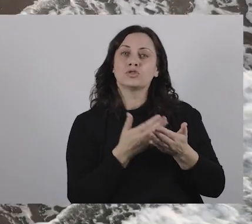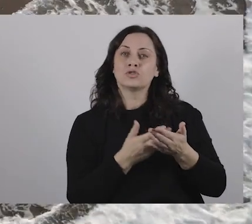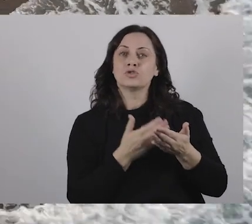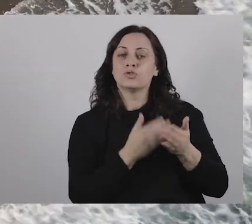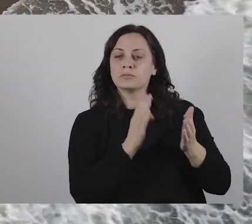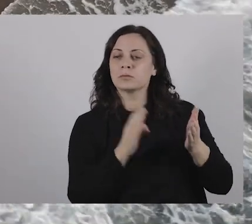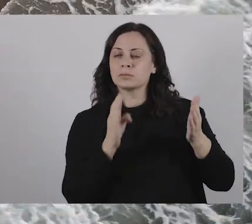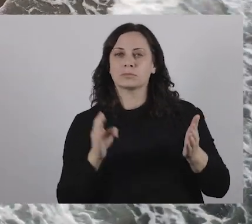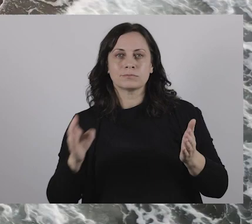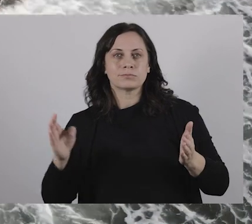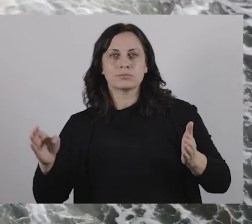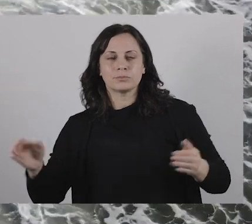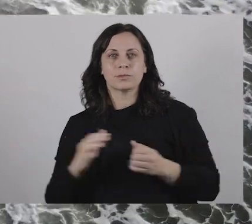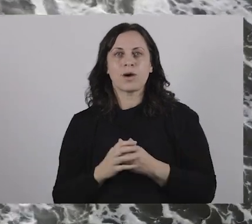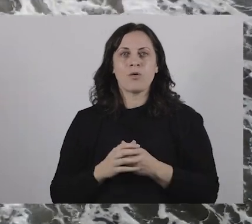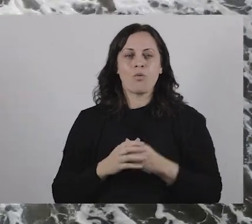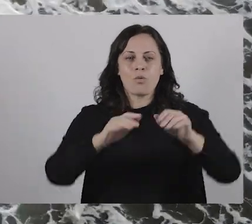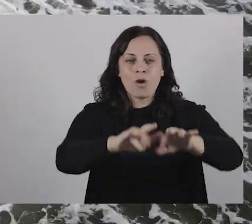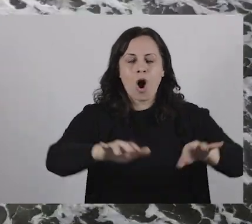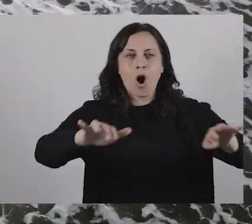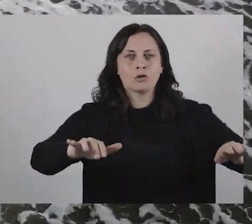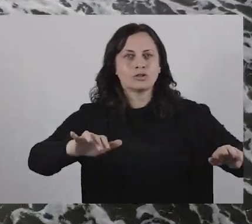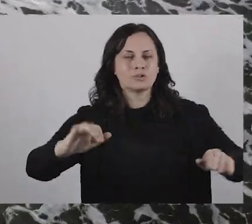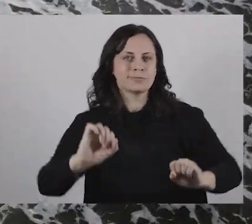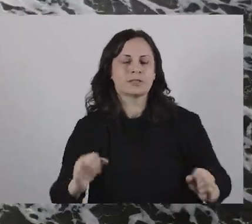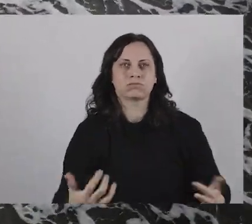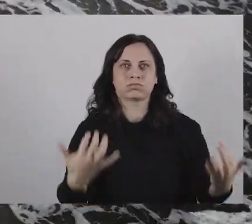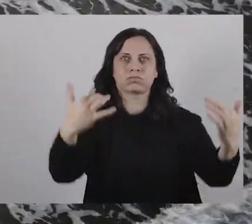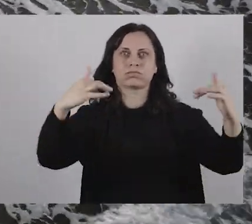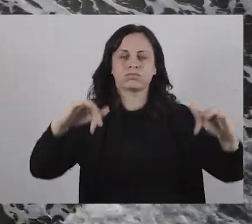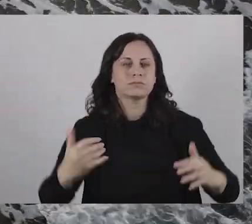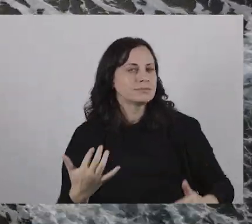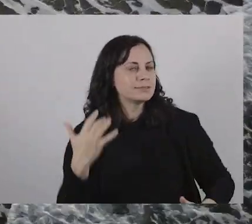or sometimes the sounds of the oceans or a story that comes to me;